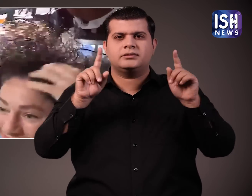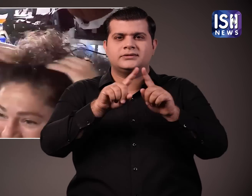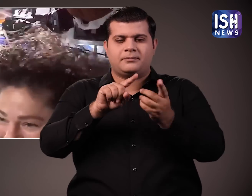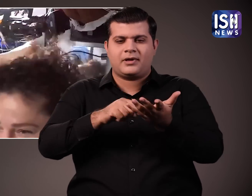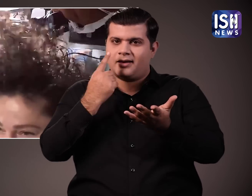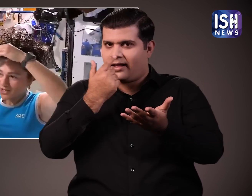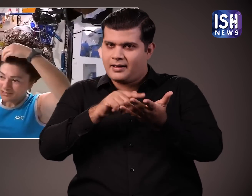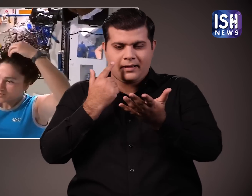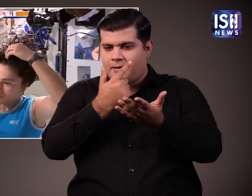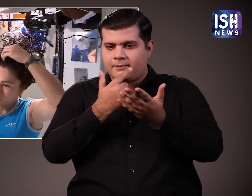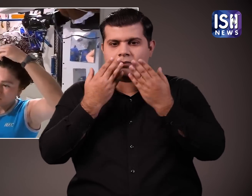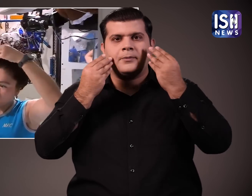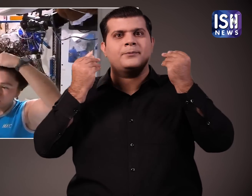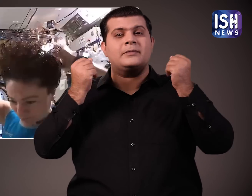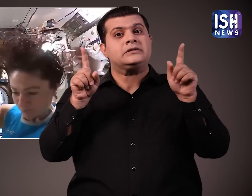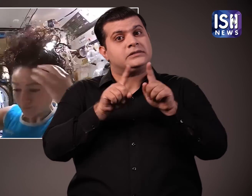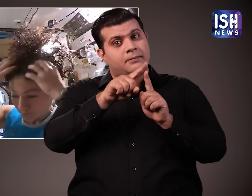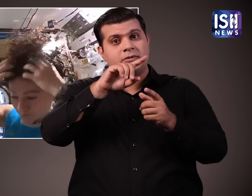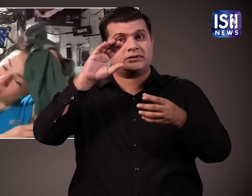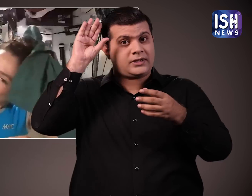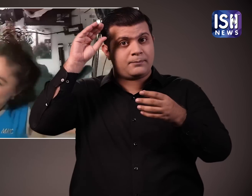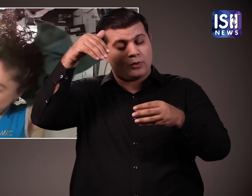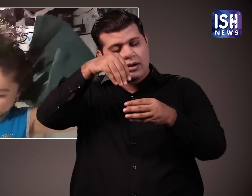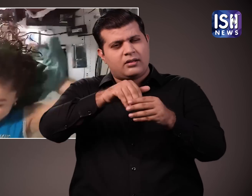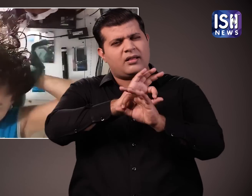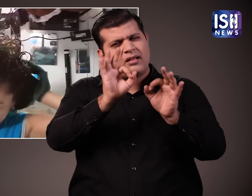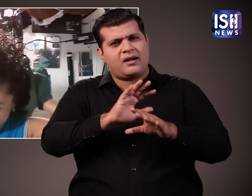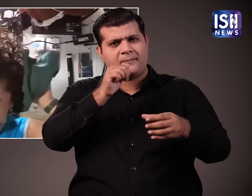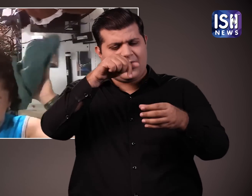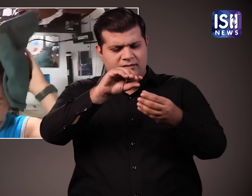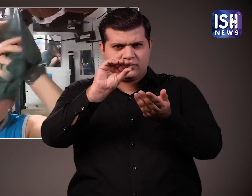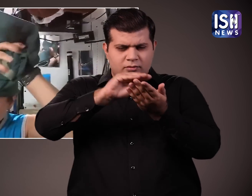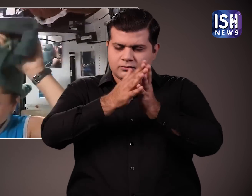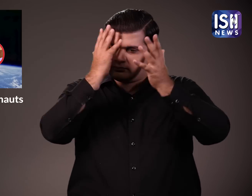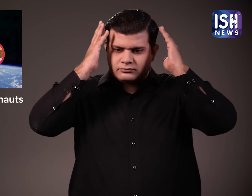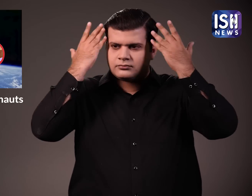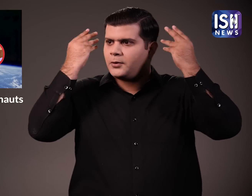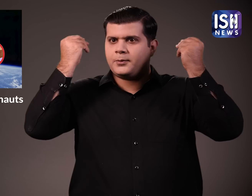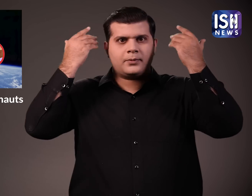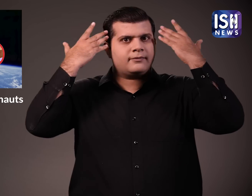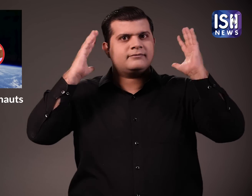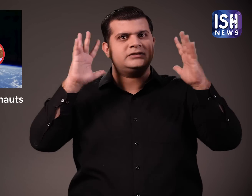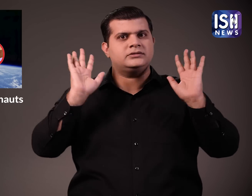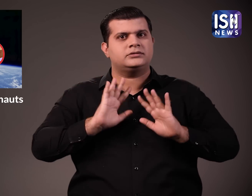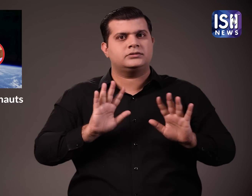You have creams that get absorbed in the skin. Similarly there are no rinse shampoos.